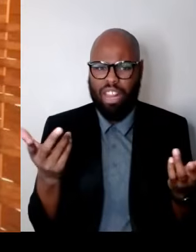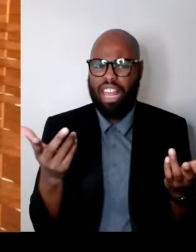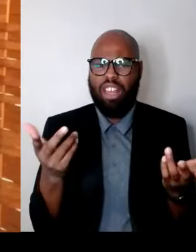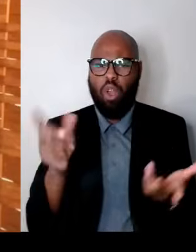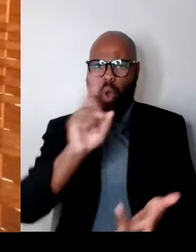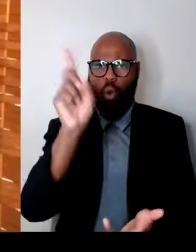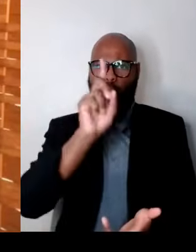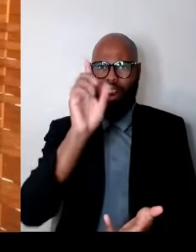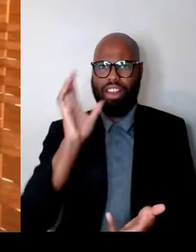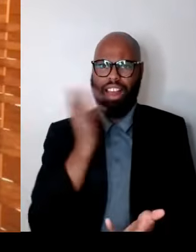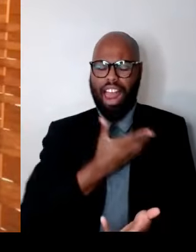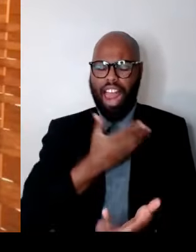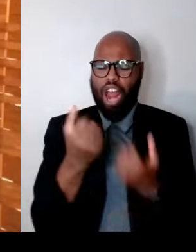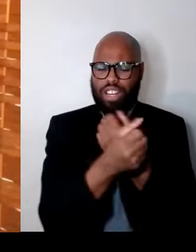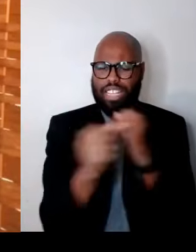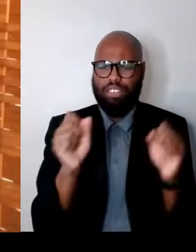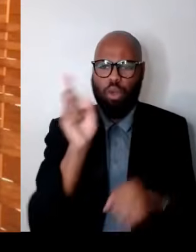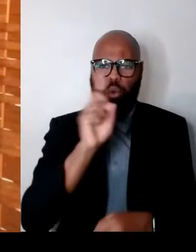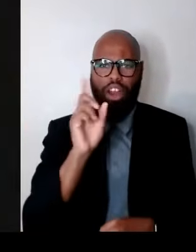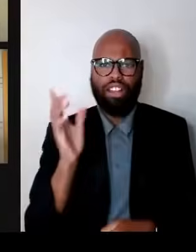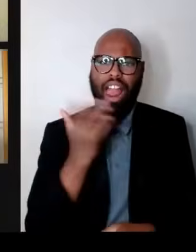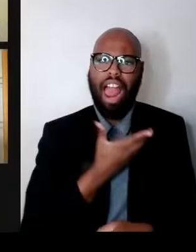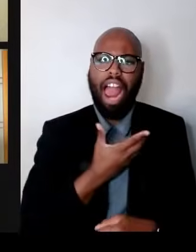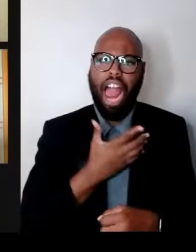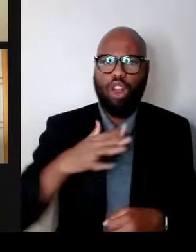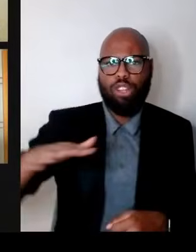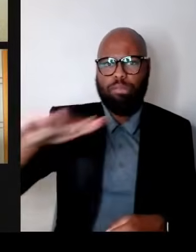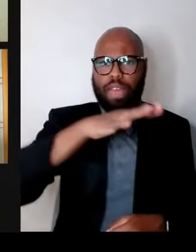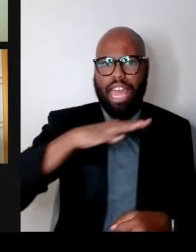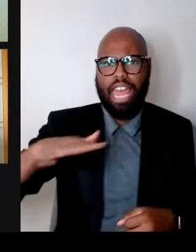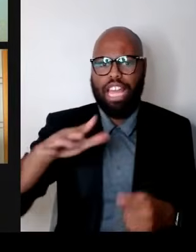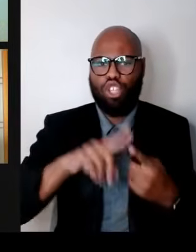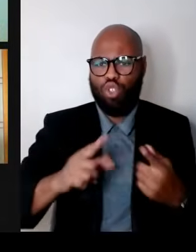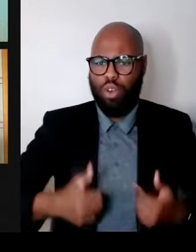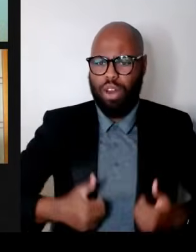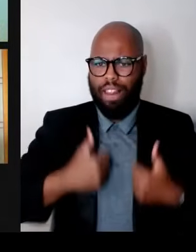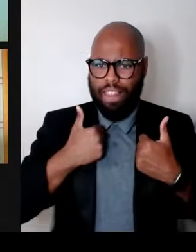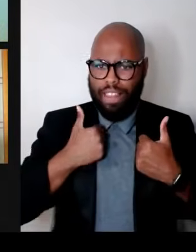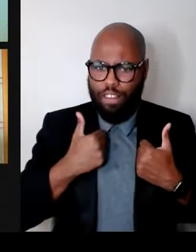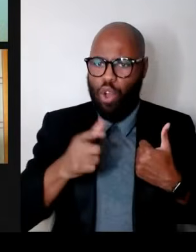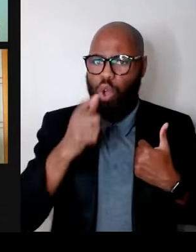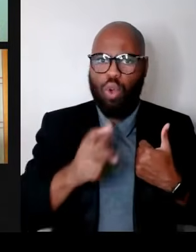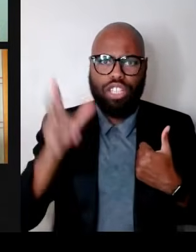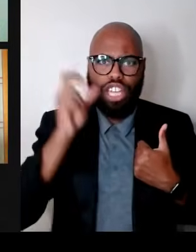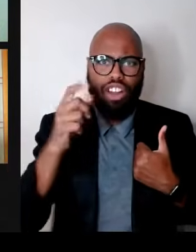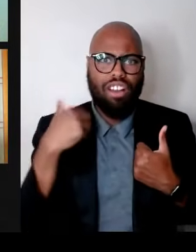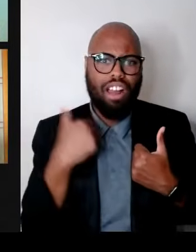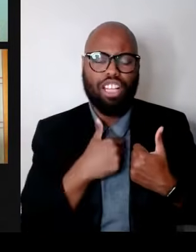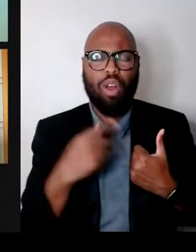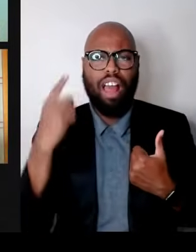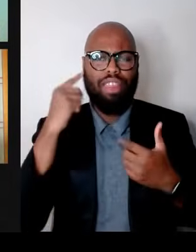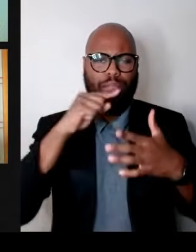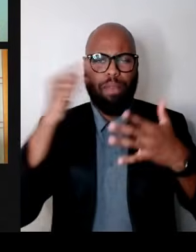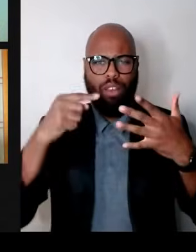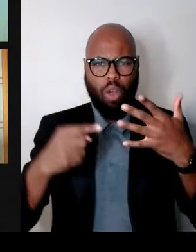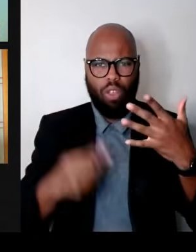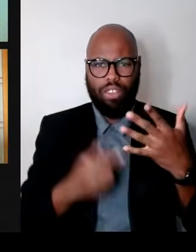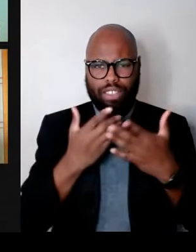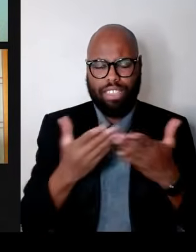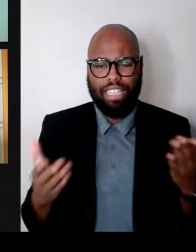where's our space to exist? Who's caring for us?" So I think about all of those things. It's very layered.